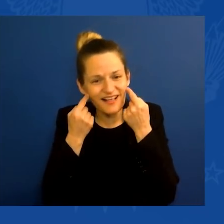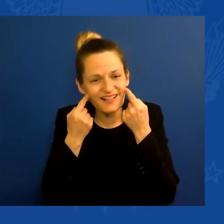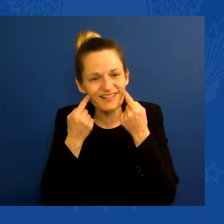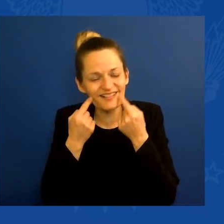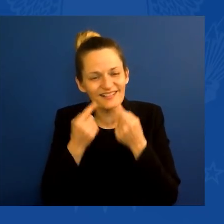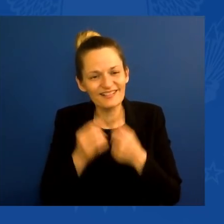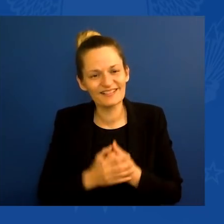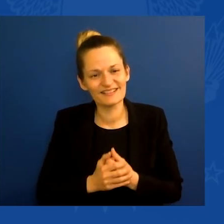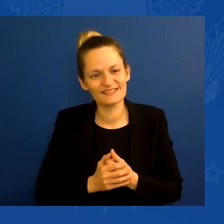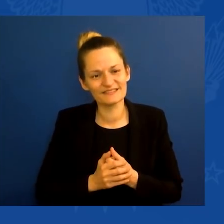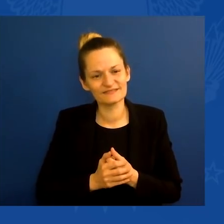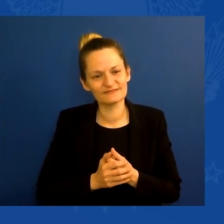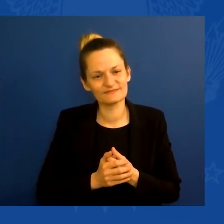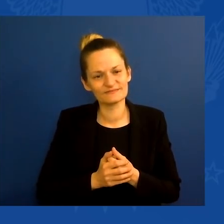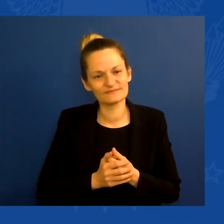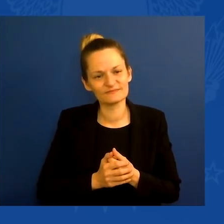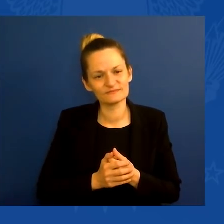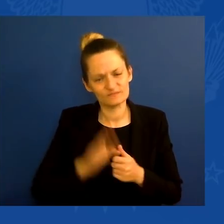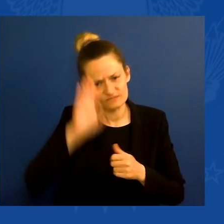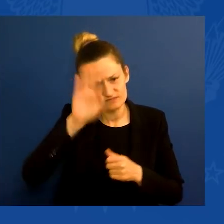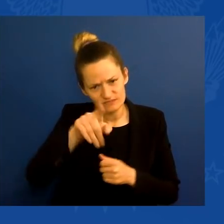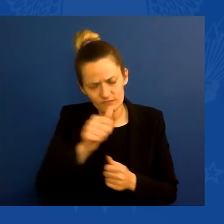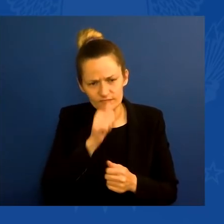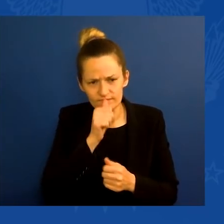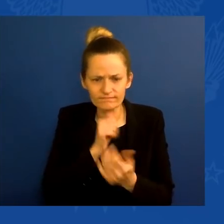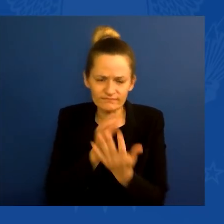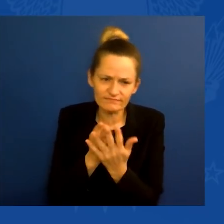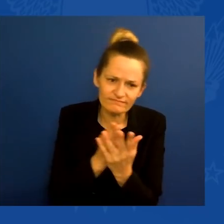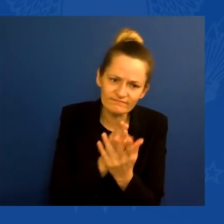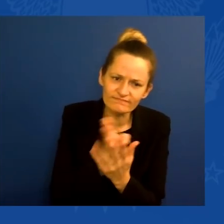worthy of how they lived, you'll get through it.